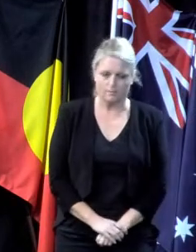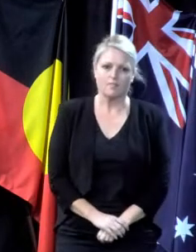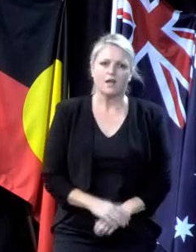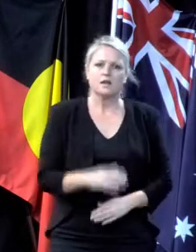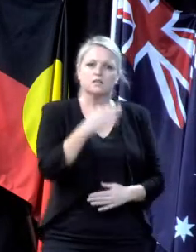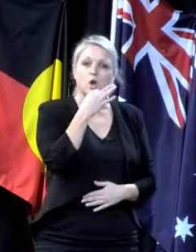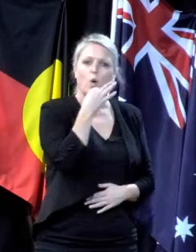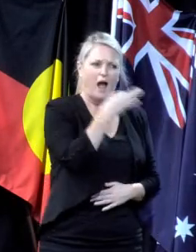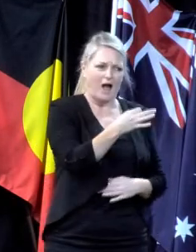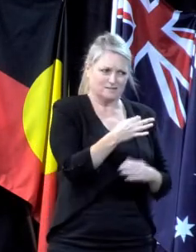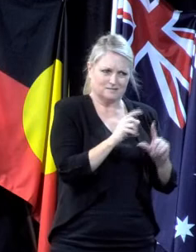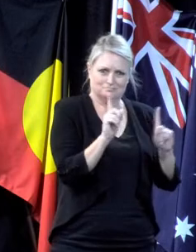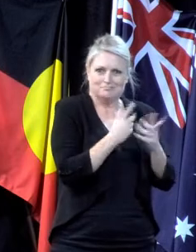Come to your next point.